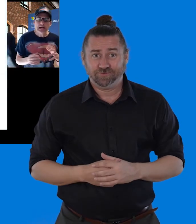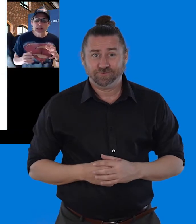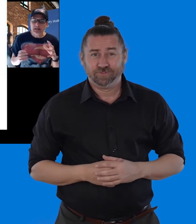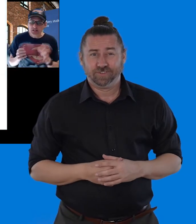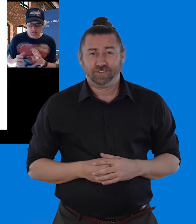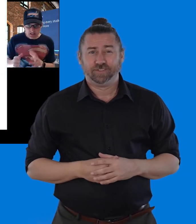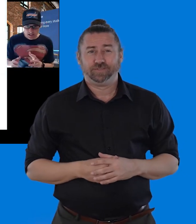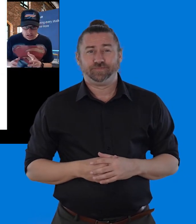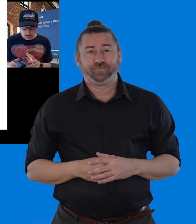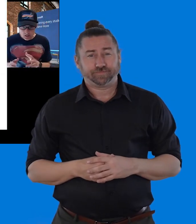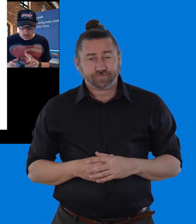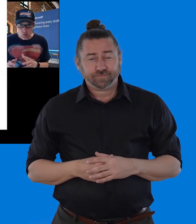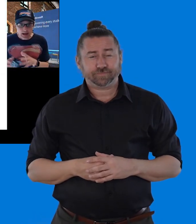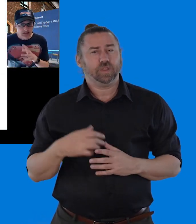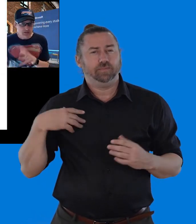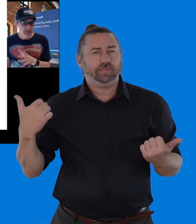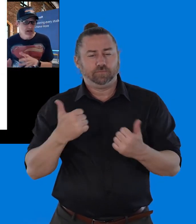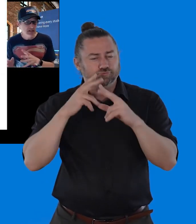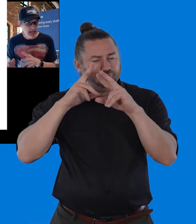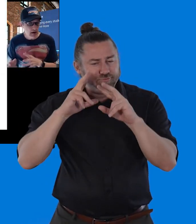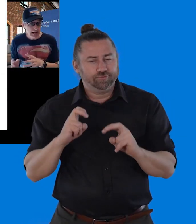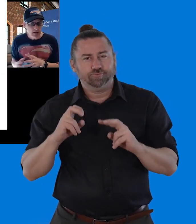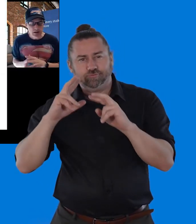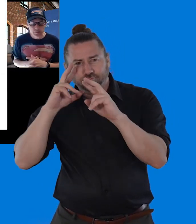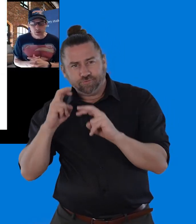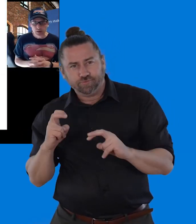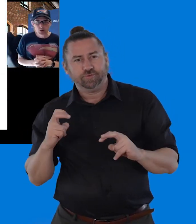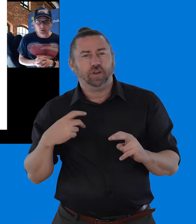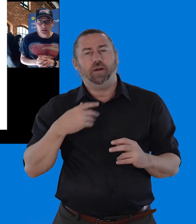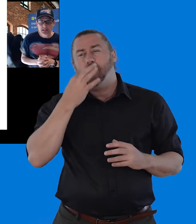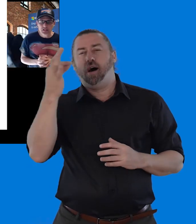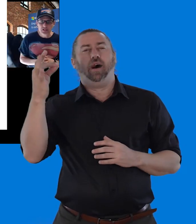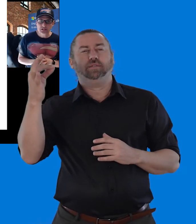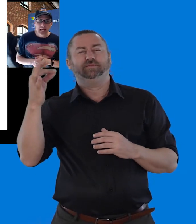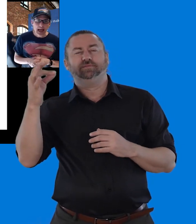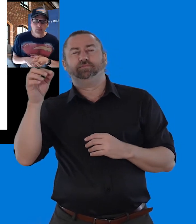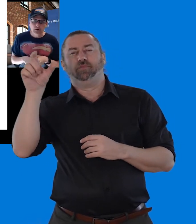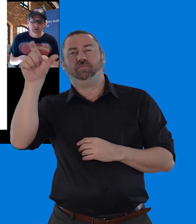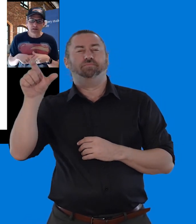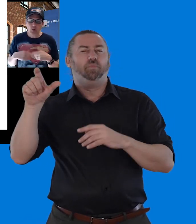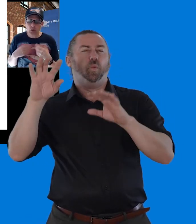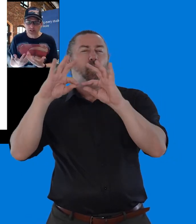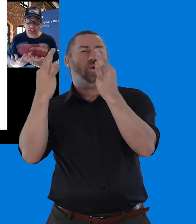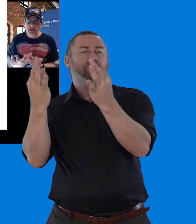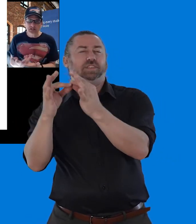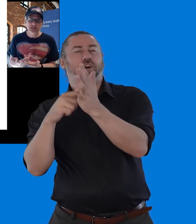So, we did some studies, OK, well, we had some studies carried out by third-party organizations, and we found that one of the teachers in